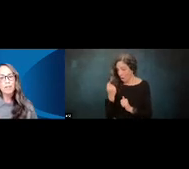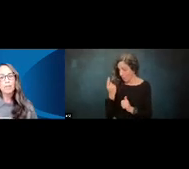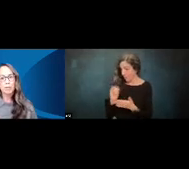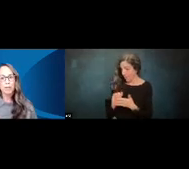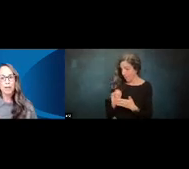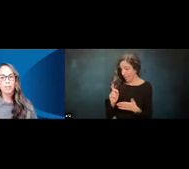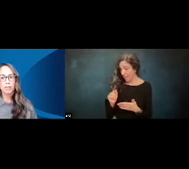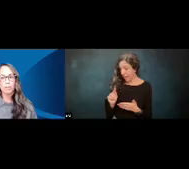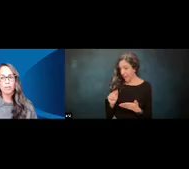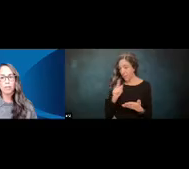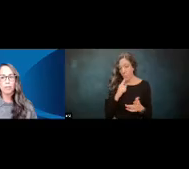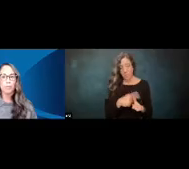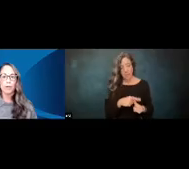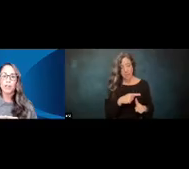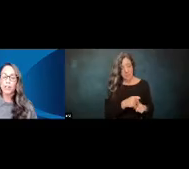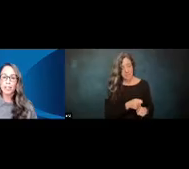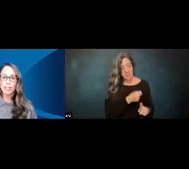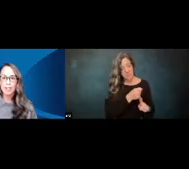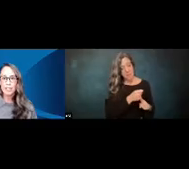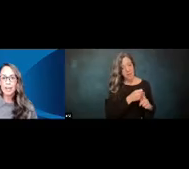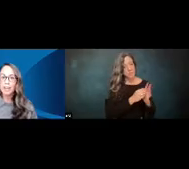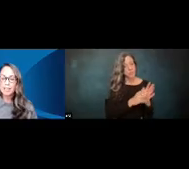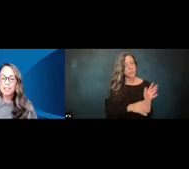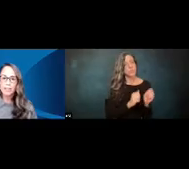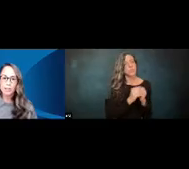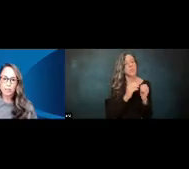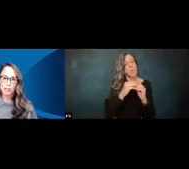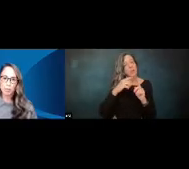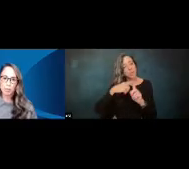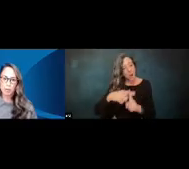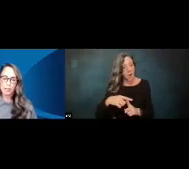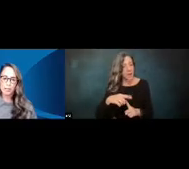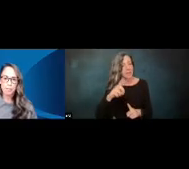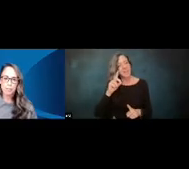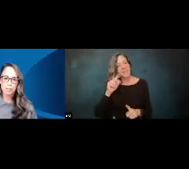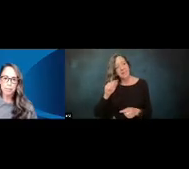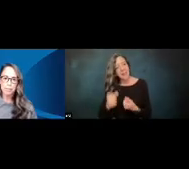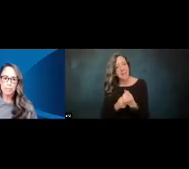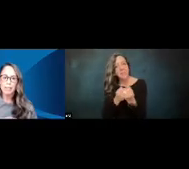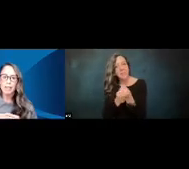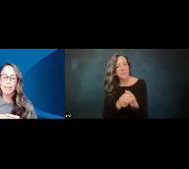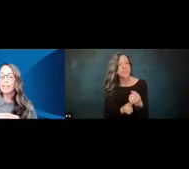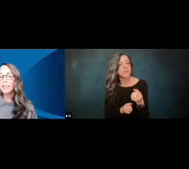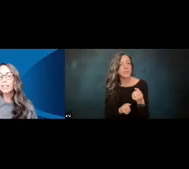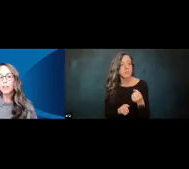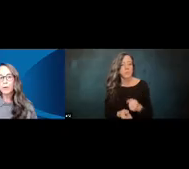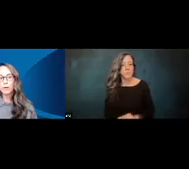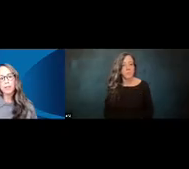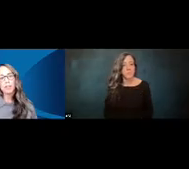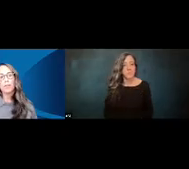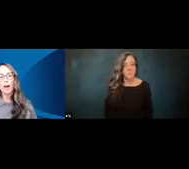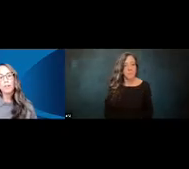positively impact students through more targeted and datadriven supports. The second goal was to